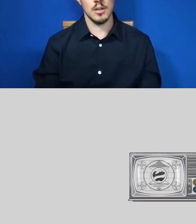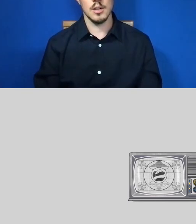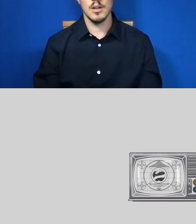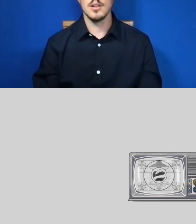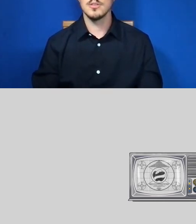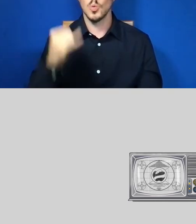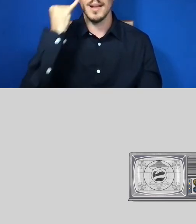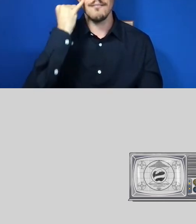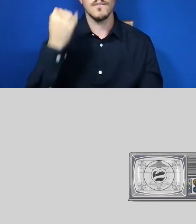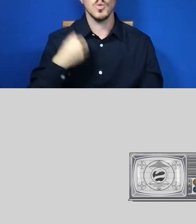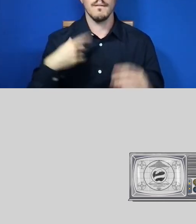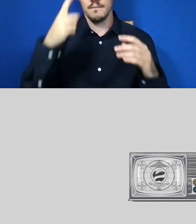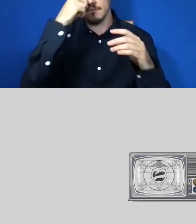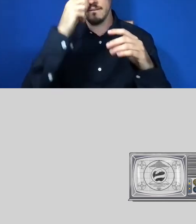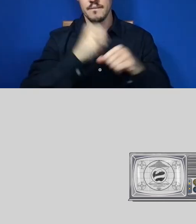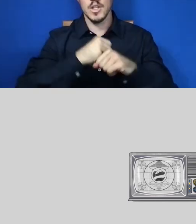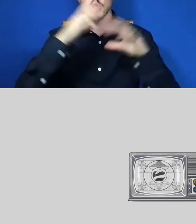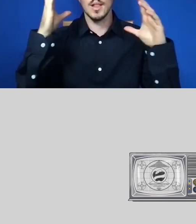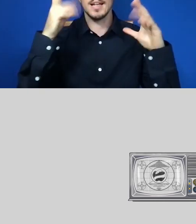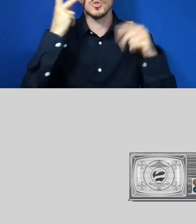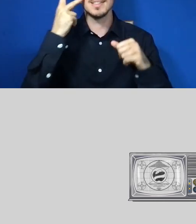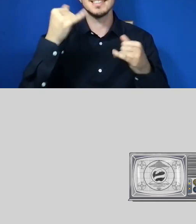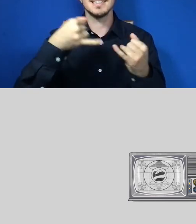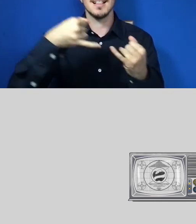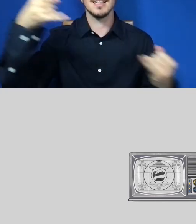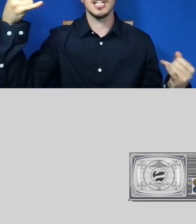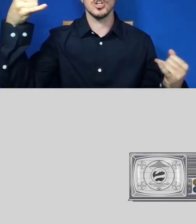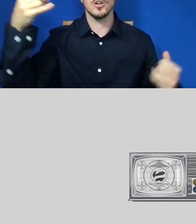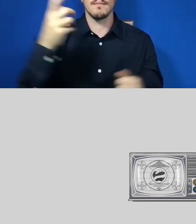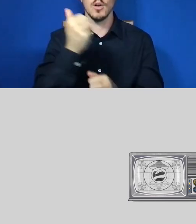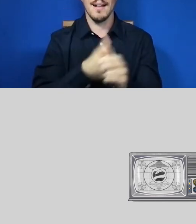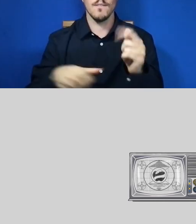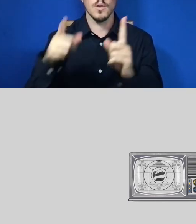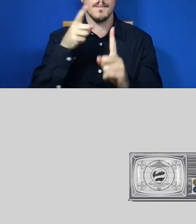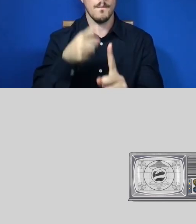So if we visualize our data, you can see our data is all linear. For every point,